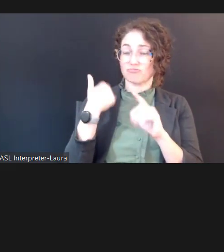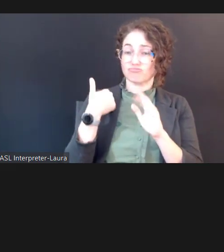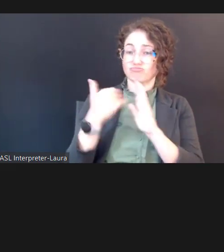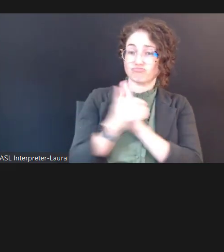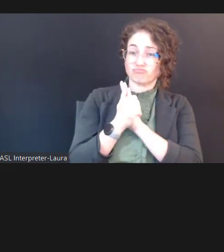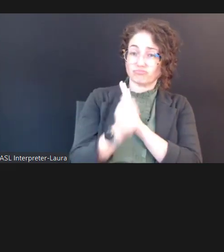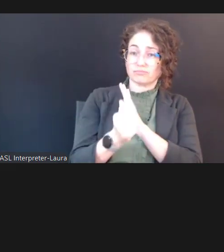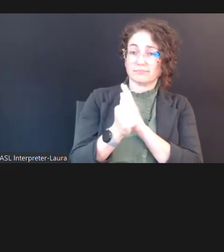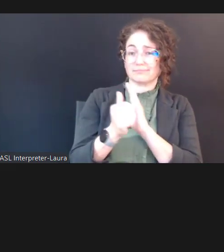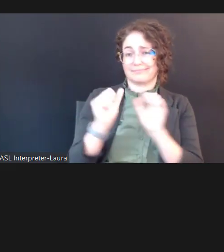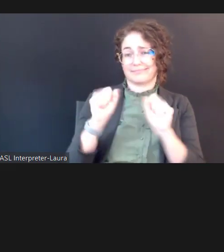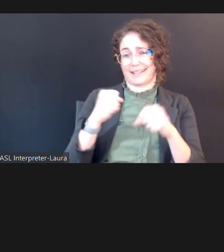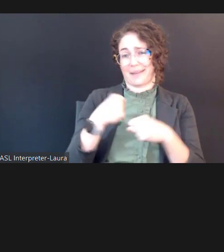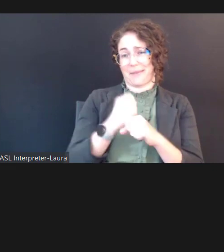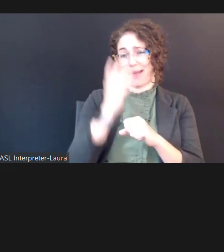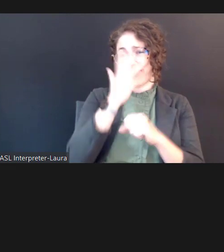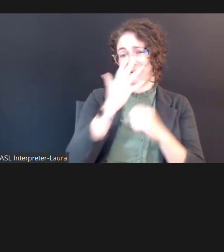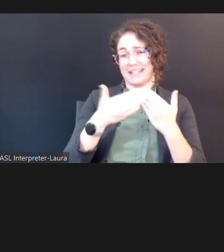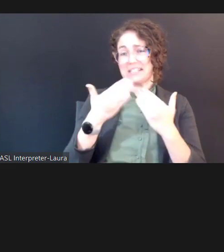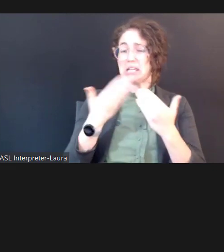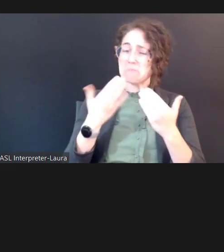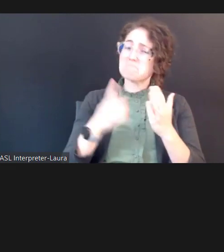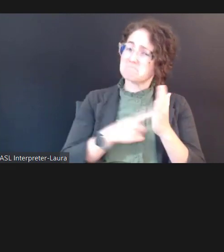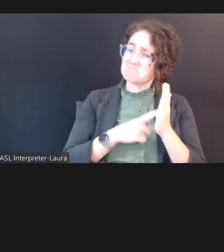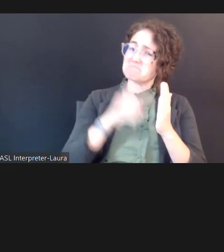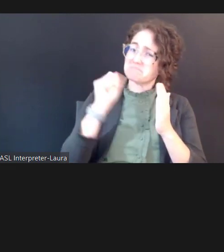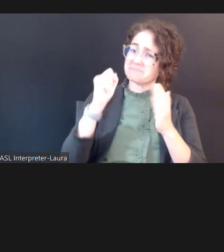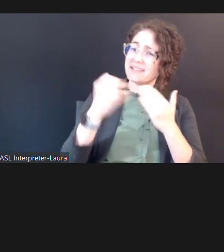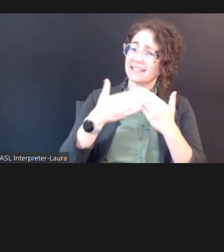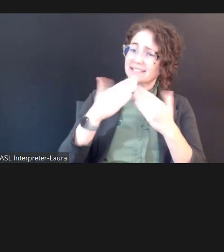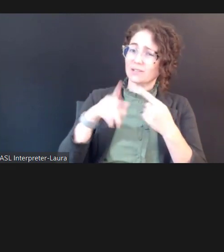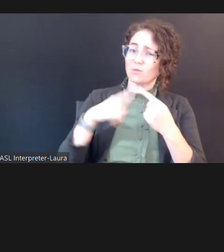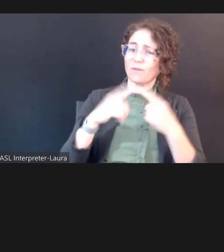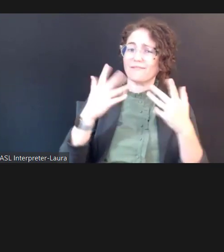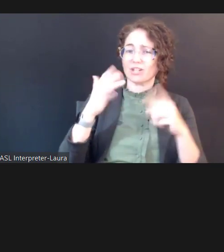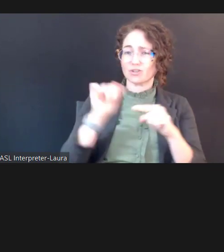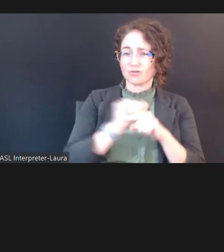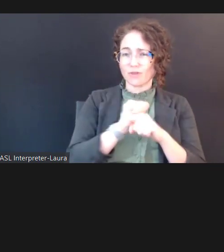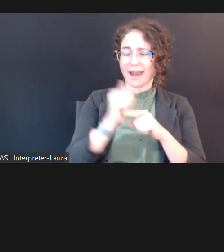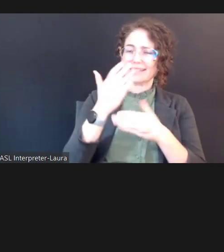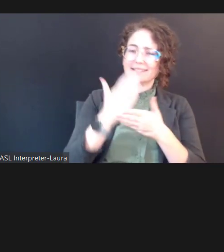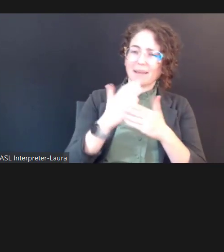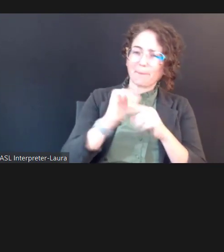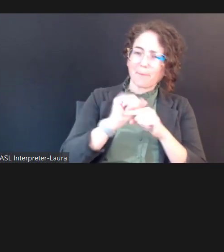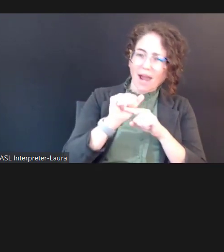look so easy and it often is easy once you have been trained.